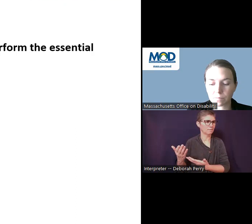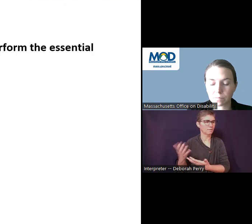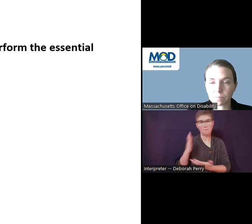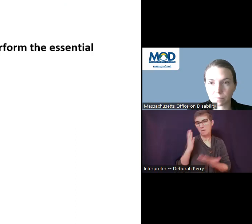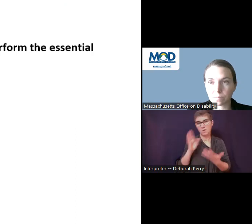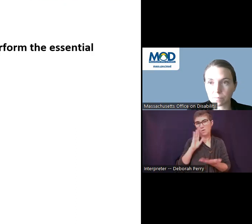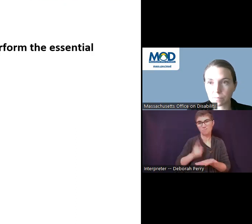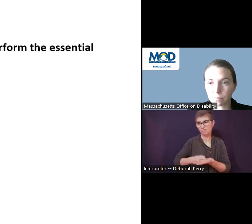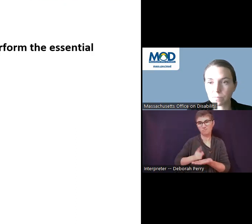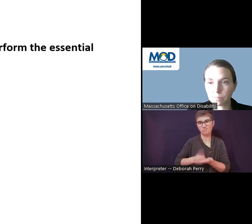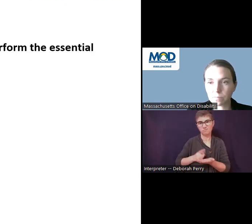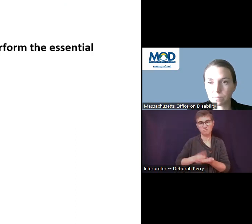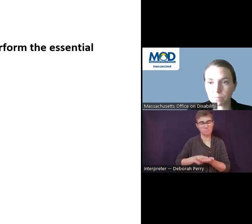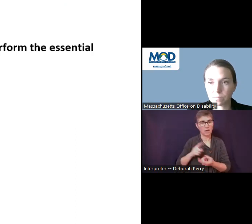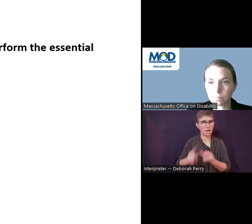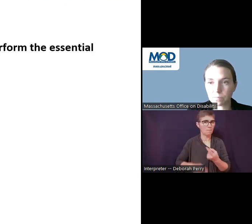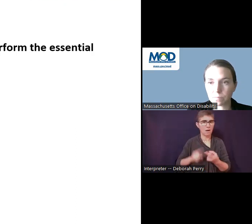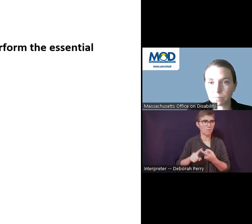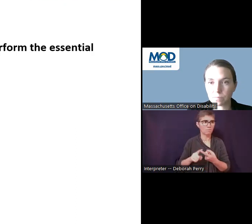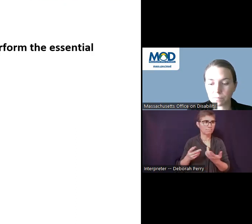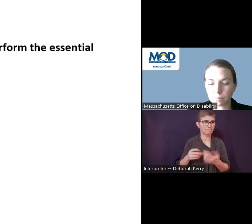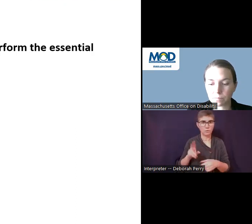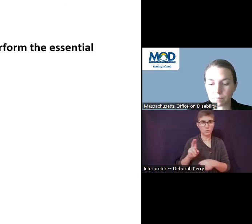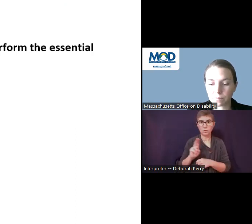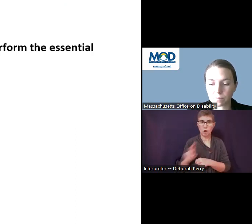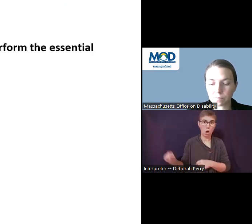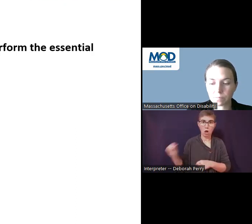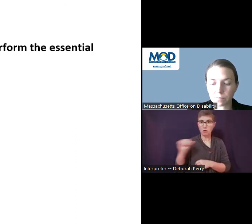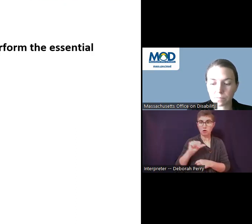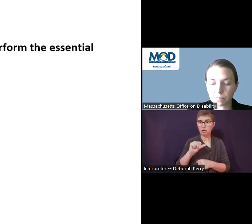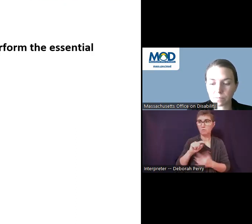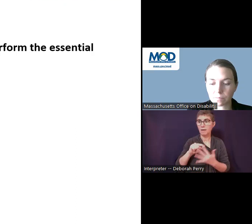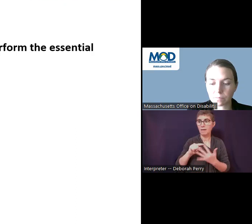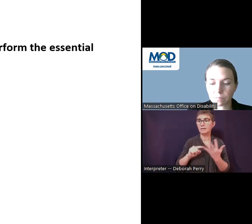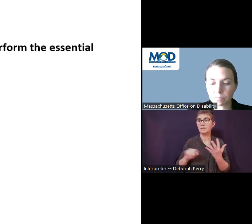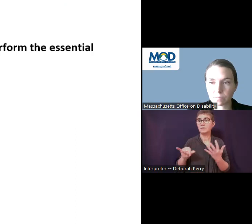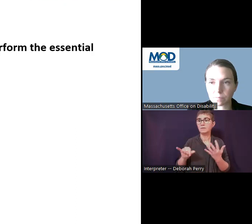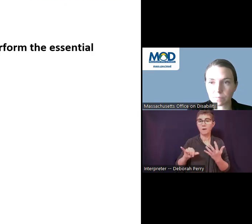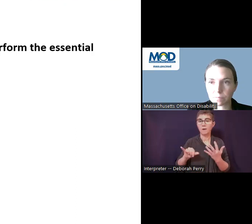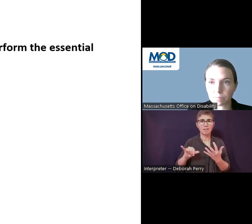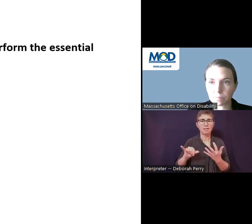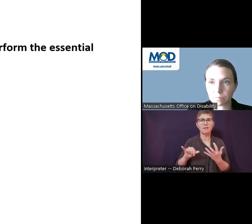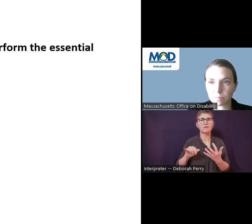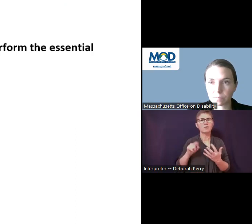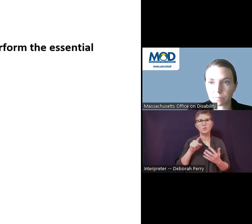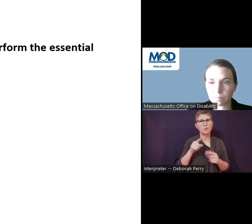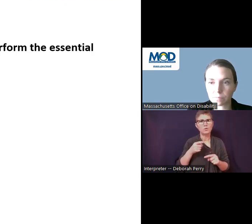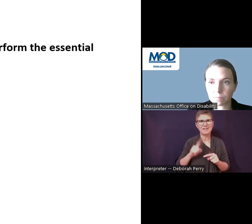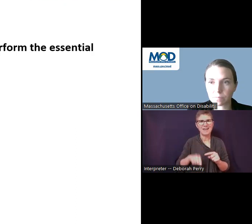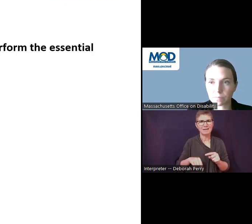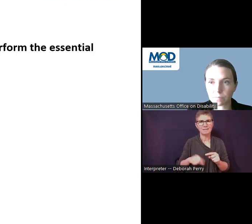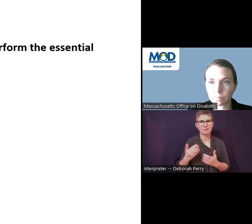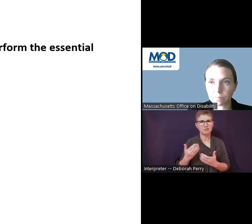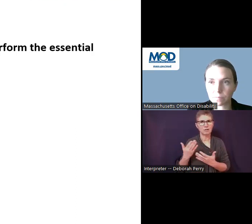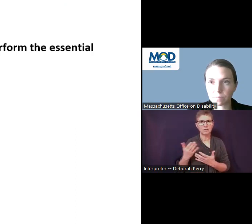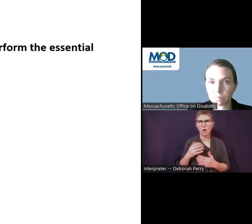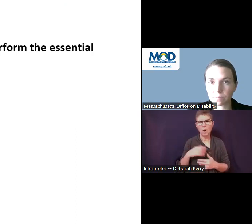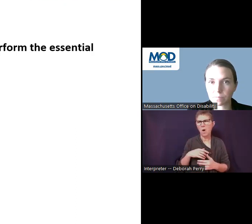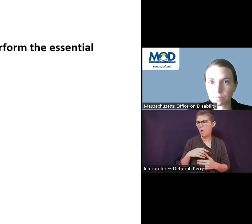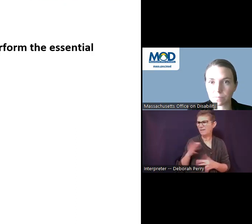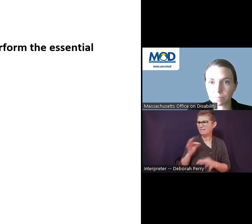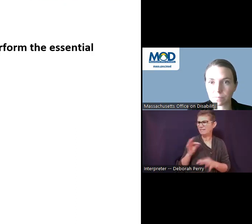about you know if they use other methods as well you can't you know suggest you know that someone would like go on medication instead of using their